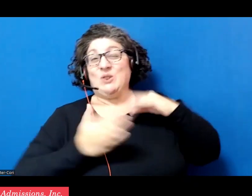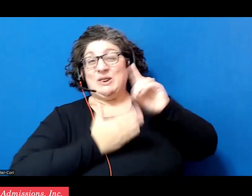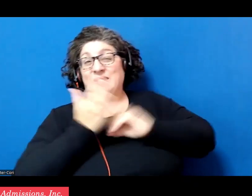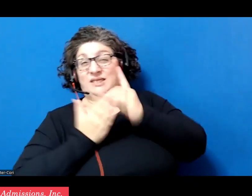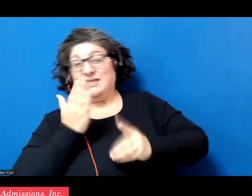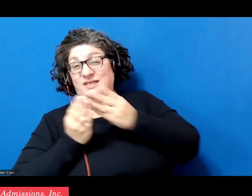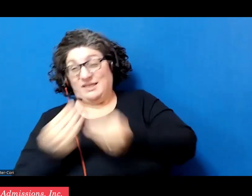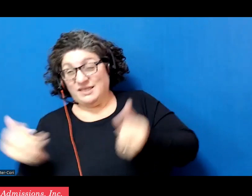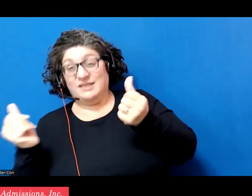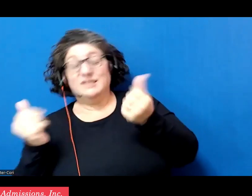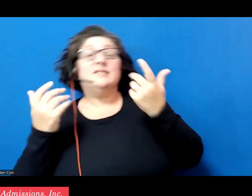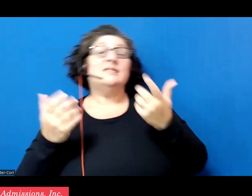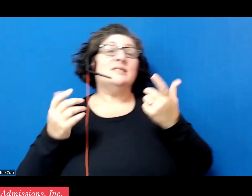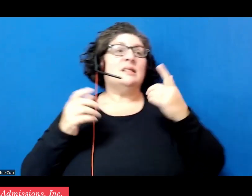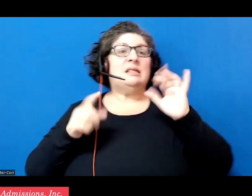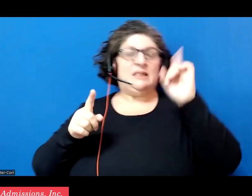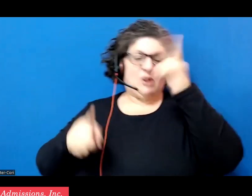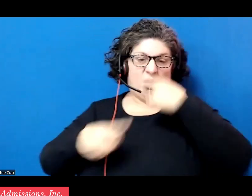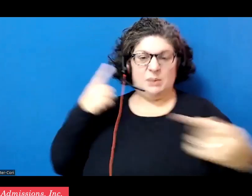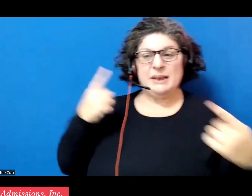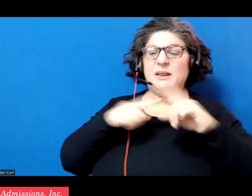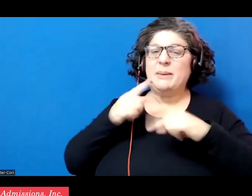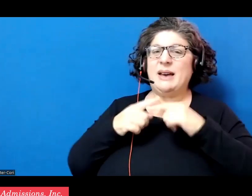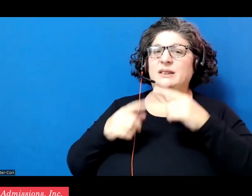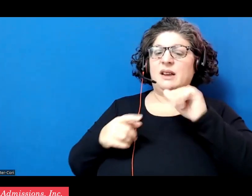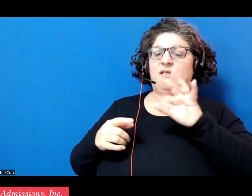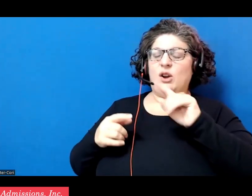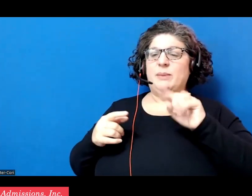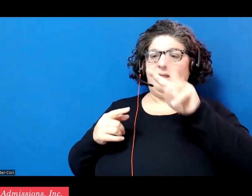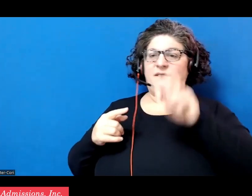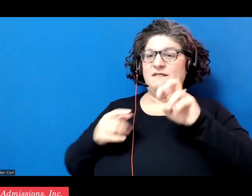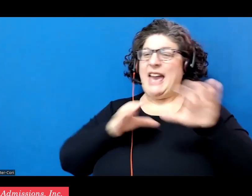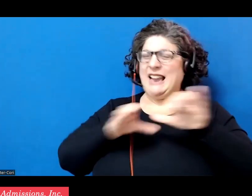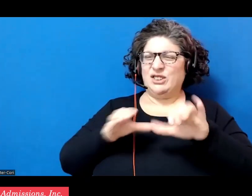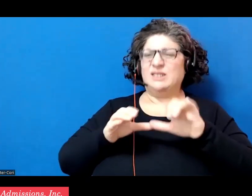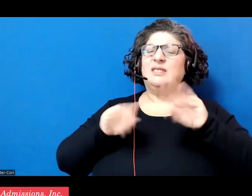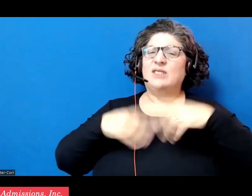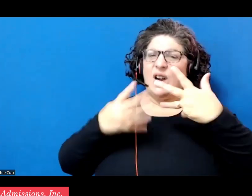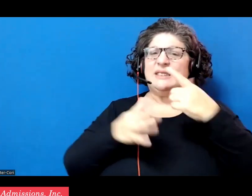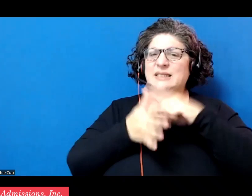And arguments about affirmative action conflate couple of issues. I think especially in the Harvard case.